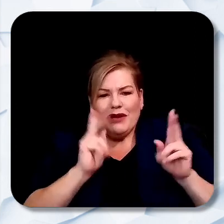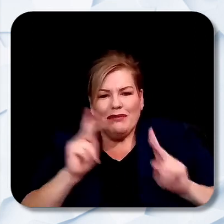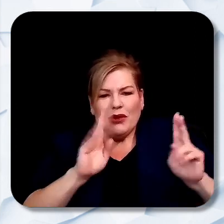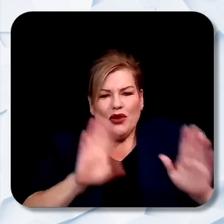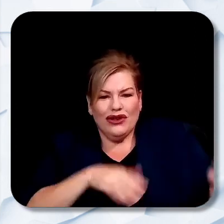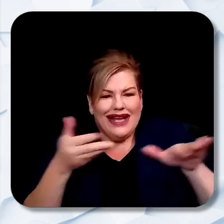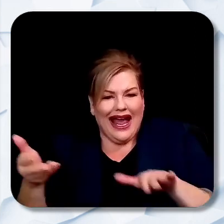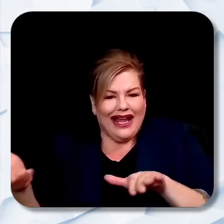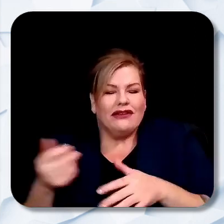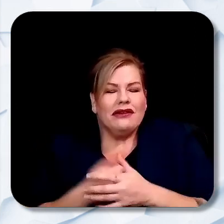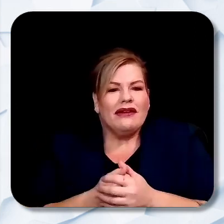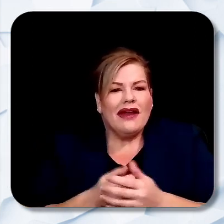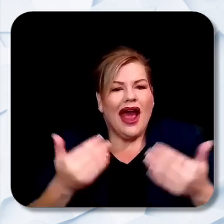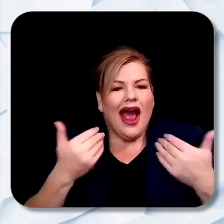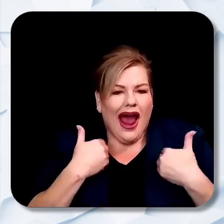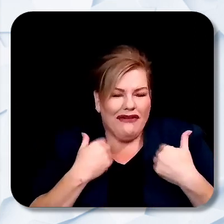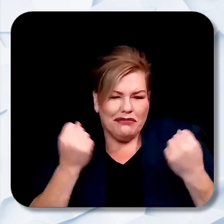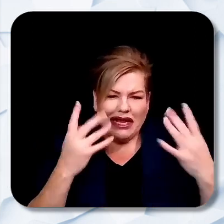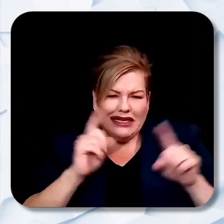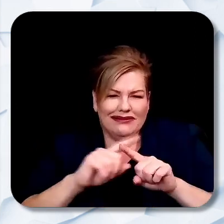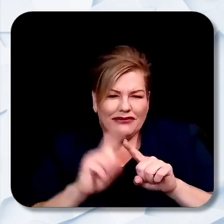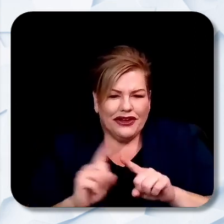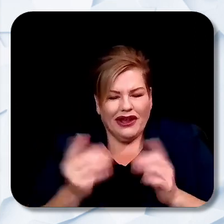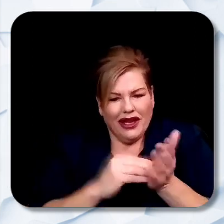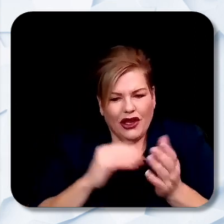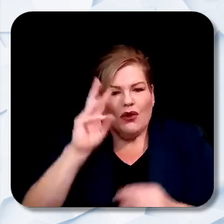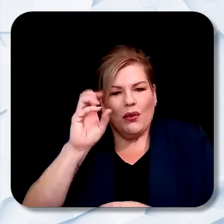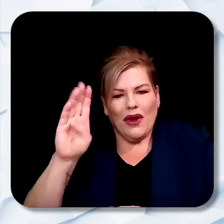And there will be a pop that there you can get all of that of that data.